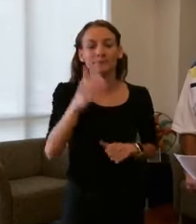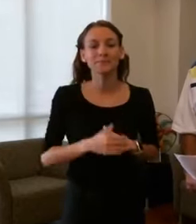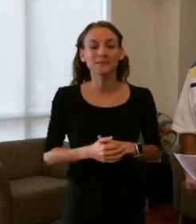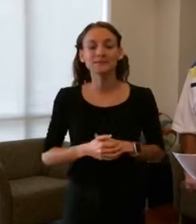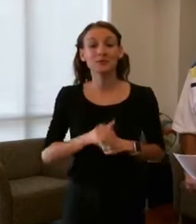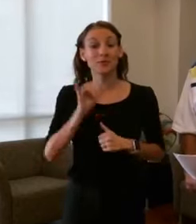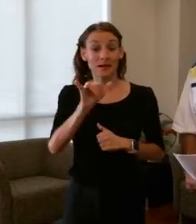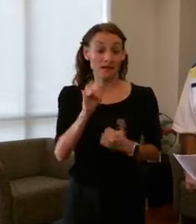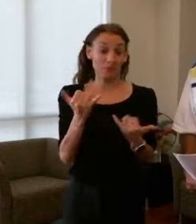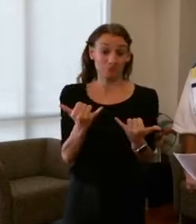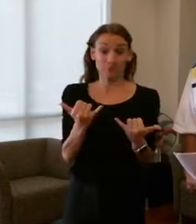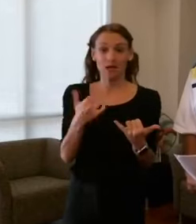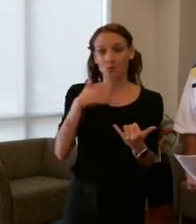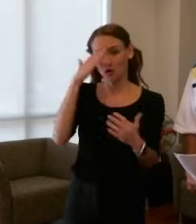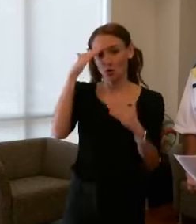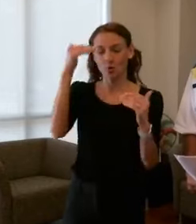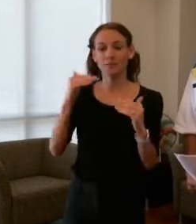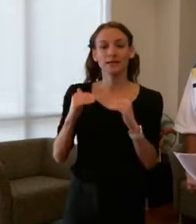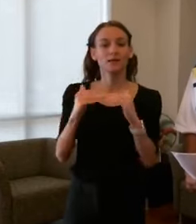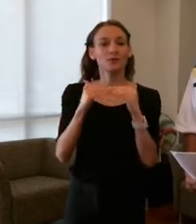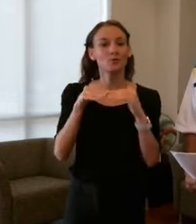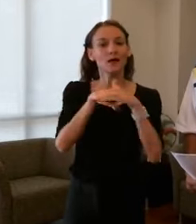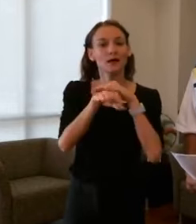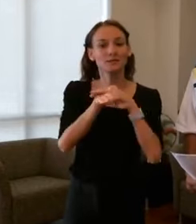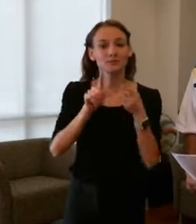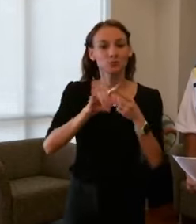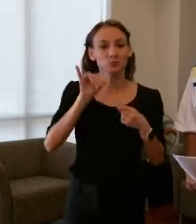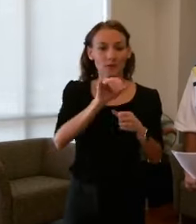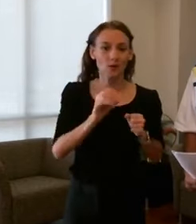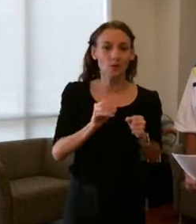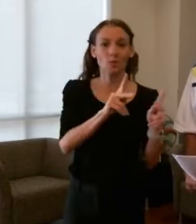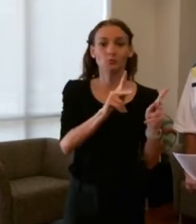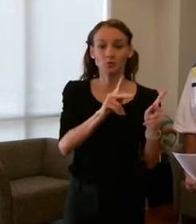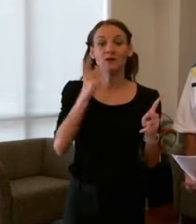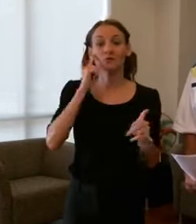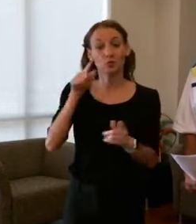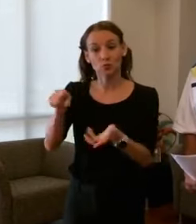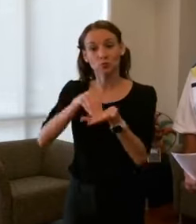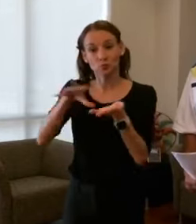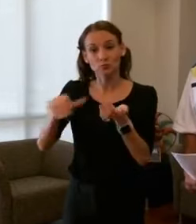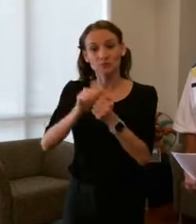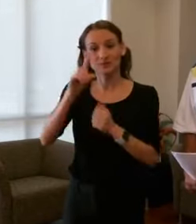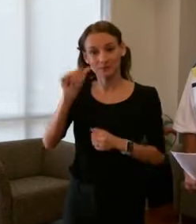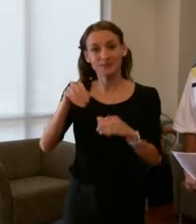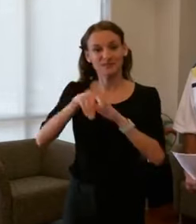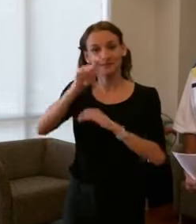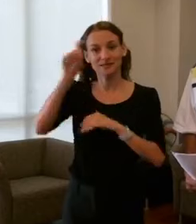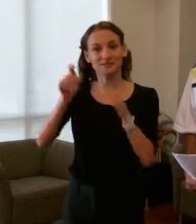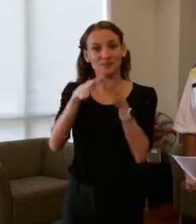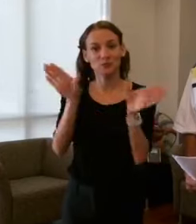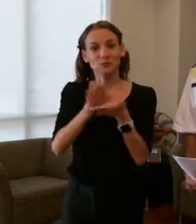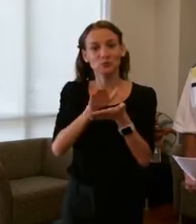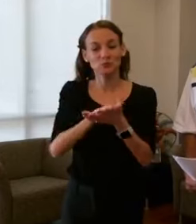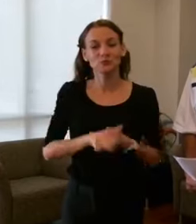So now, we hopefully will have equal access to this opportunity for students with disabilities in Texas public schools.